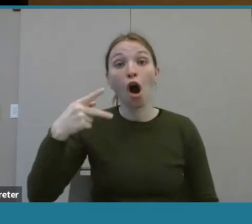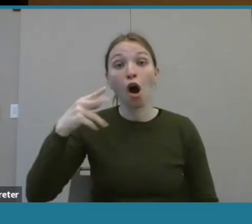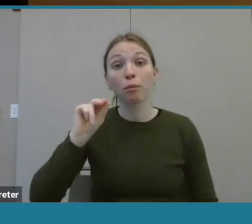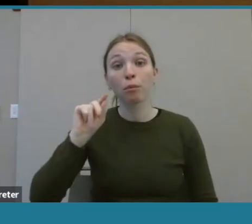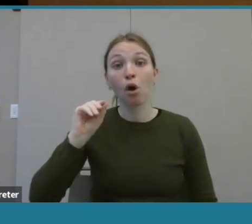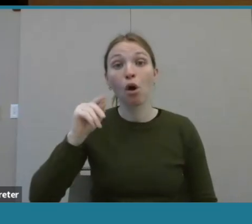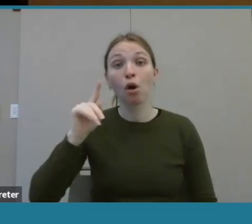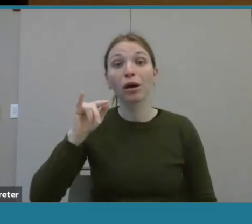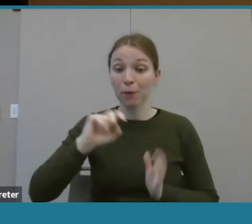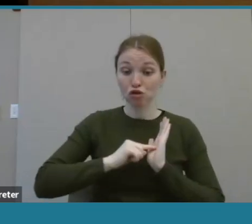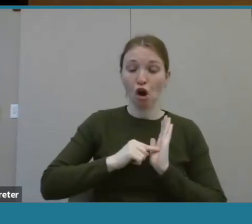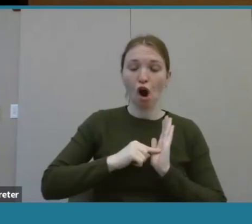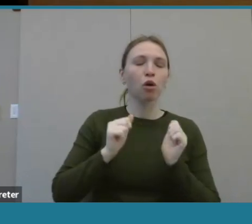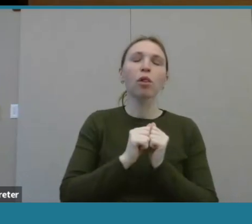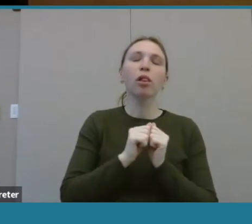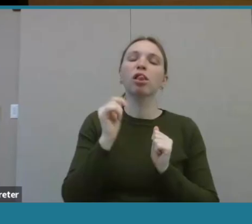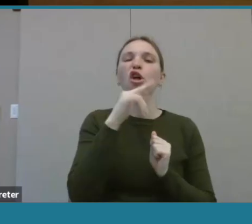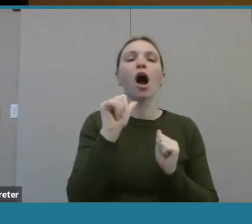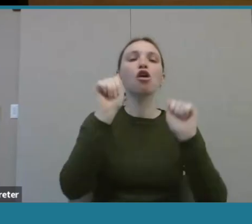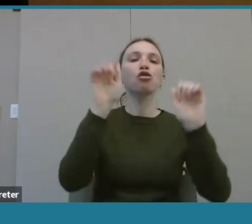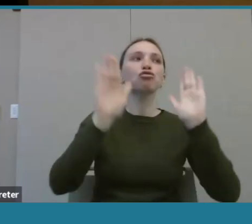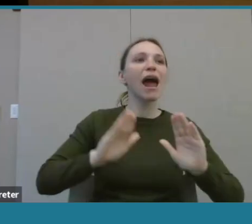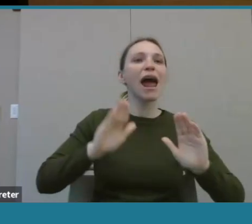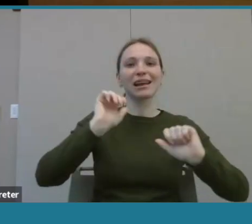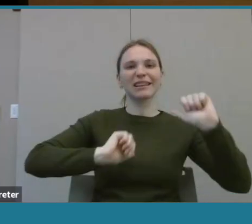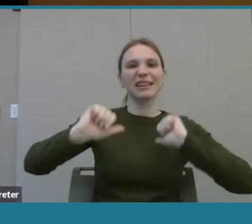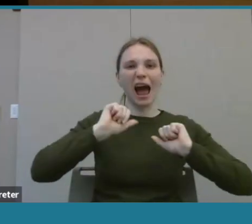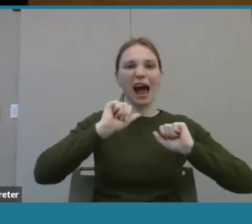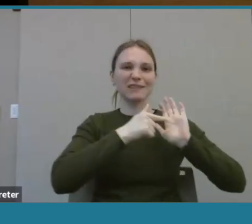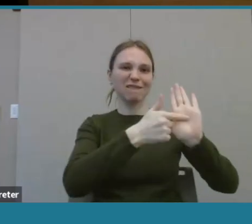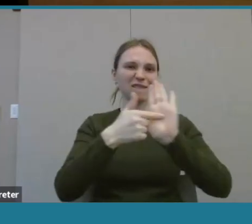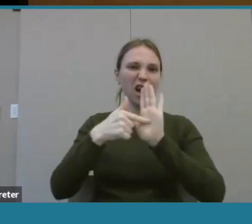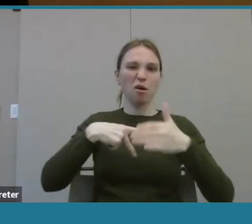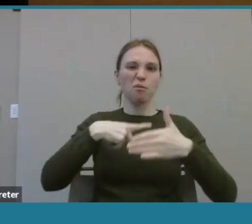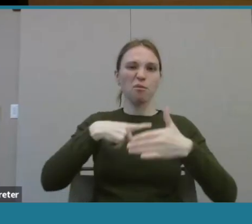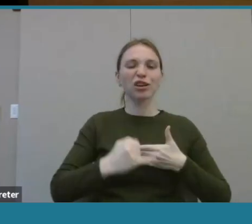project you've ever seen. And then we like upgraded to some, to getting some professionals to make them